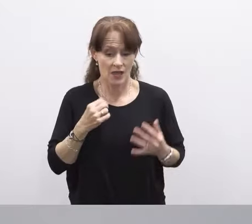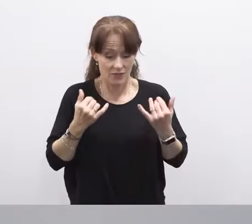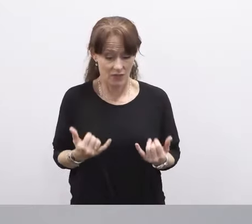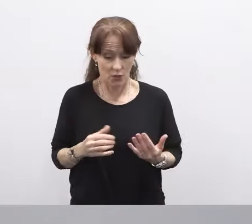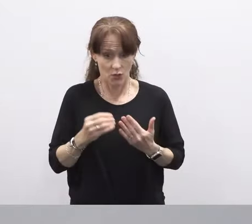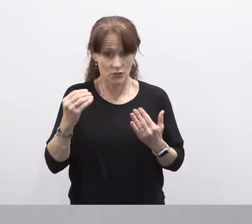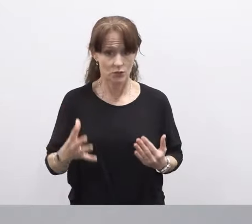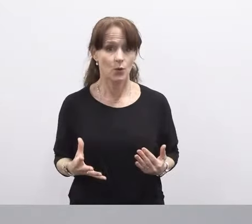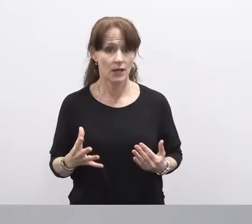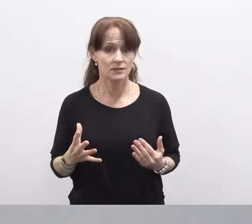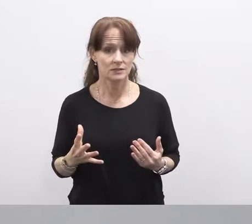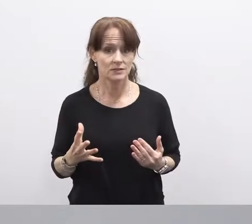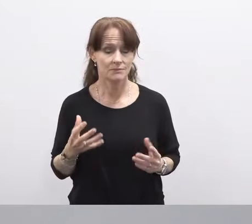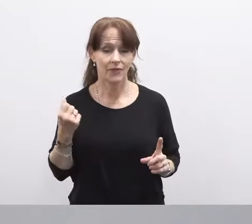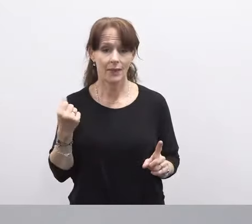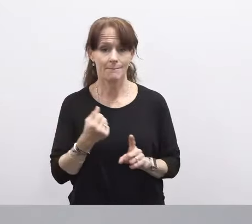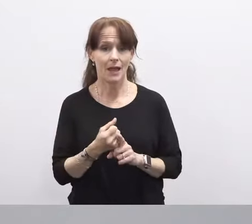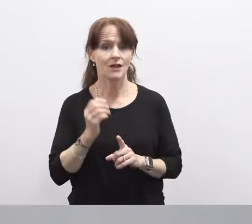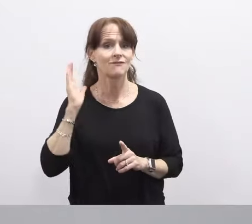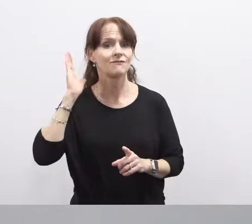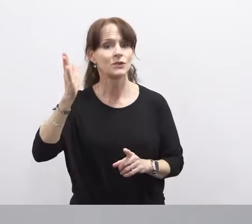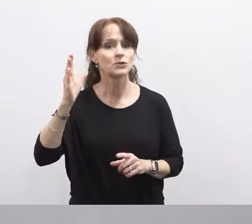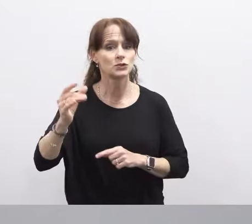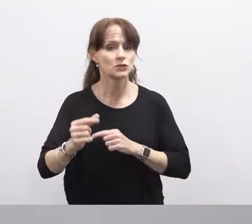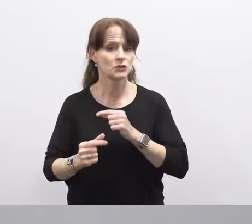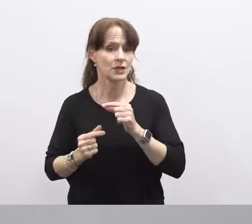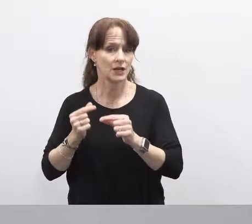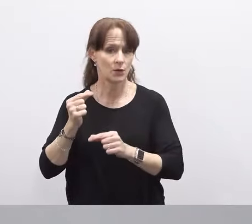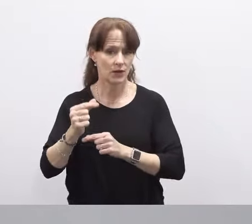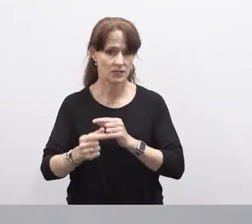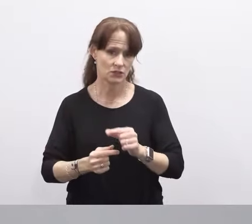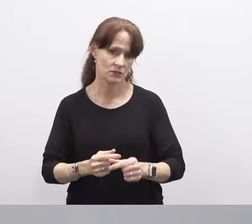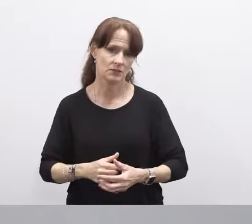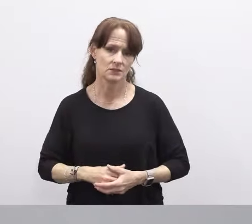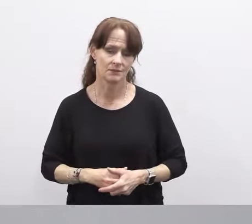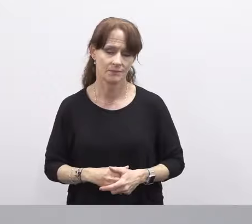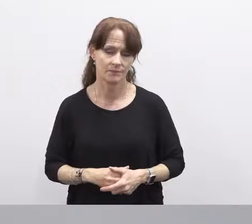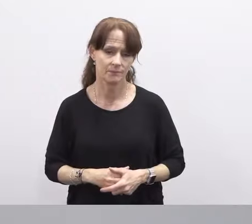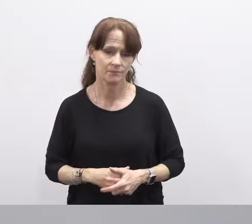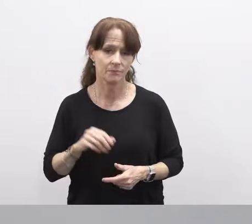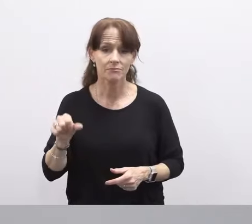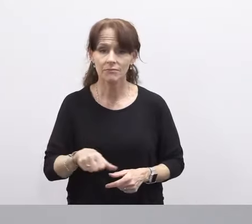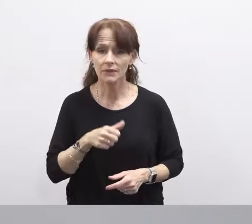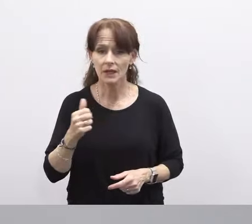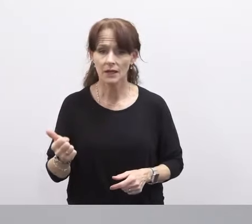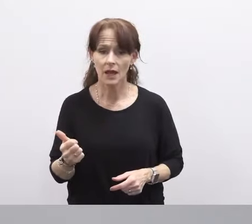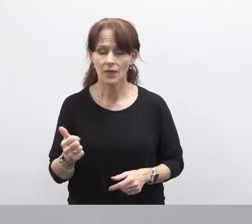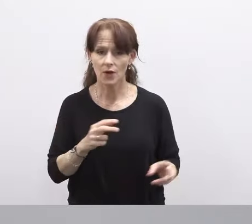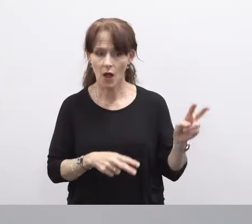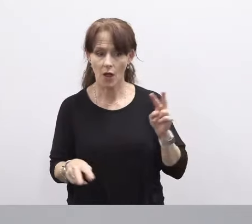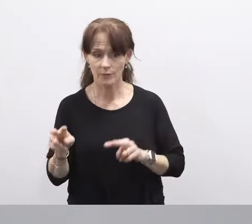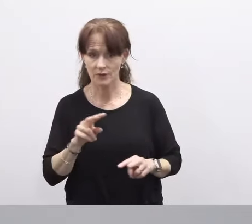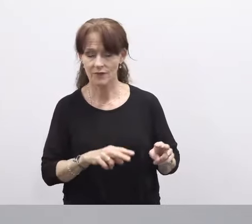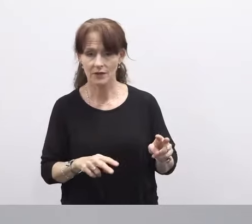but it's the impact on future generations. And another observation that I came away with